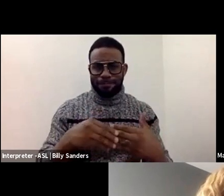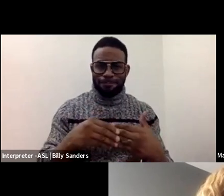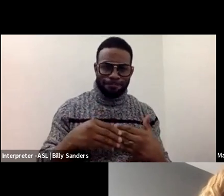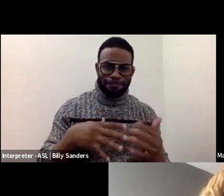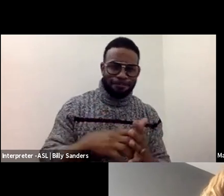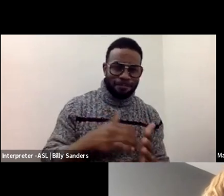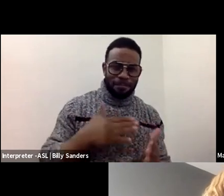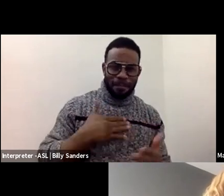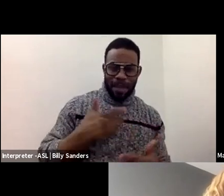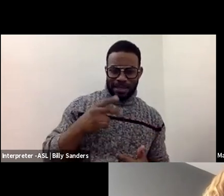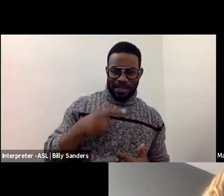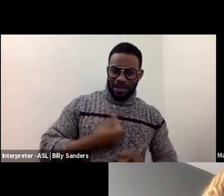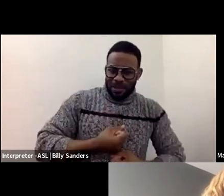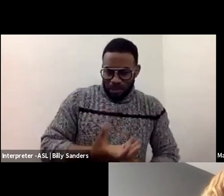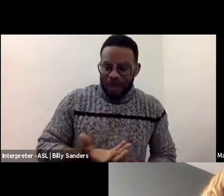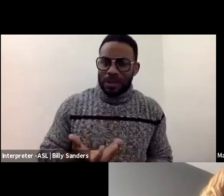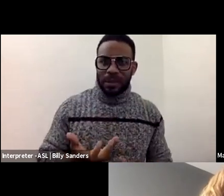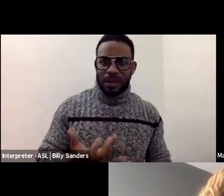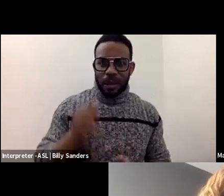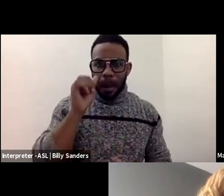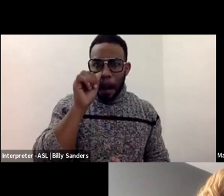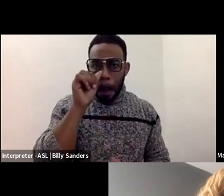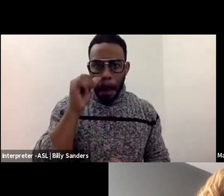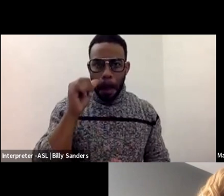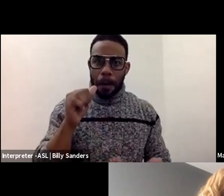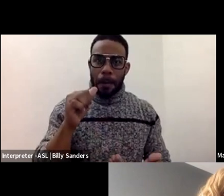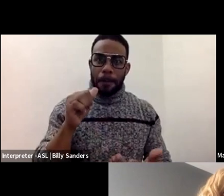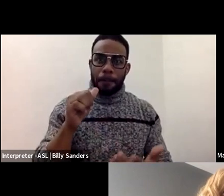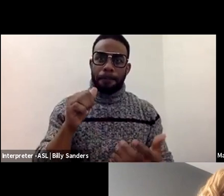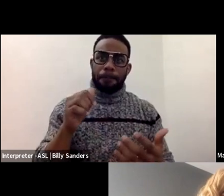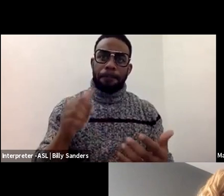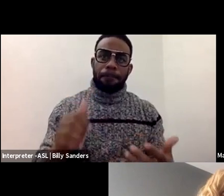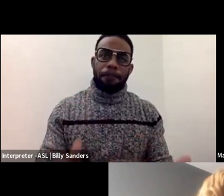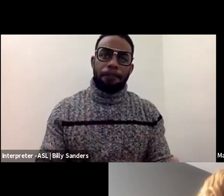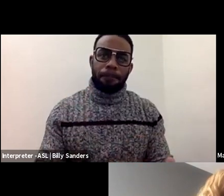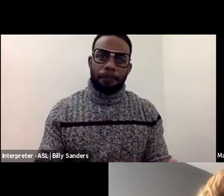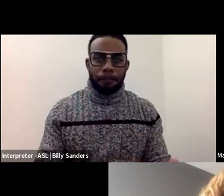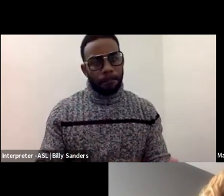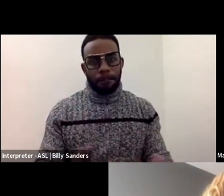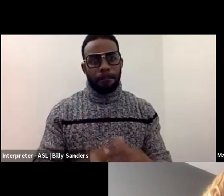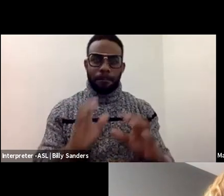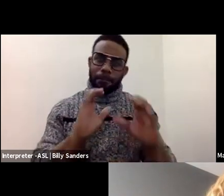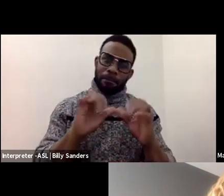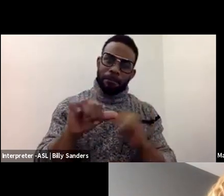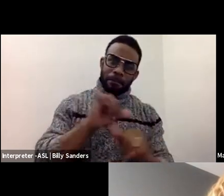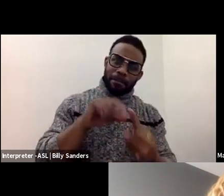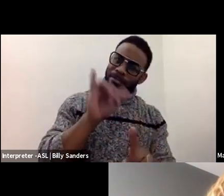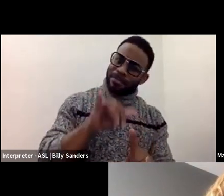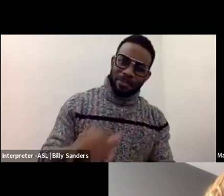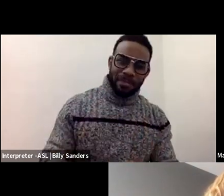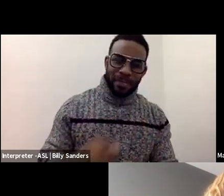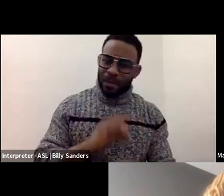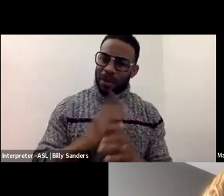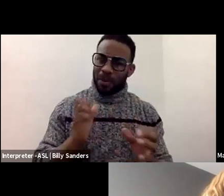gender expression or communication around that. I really wanted to pick somewhere where